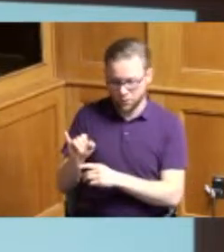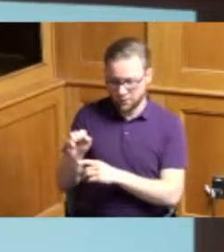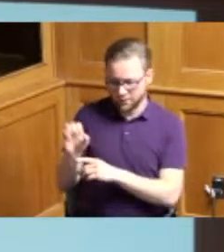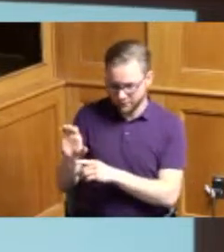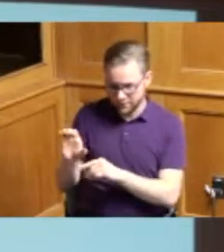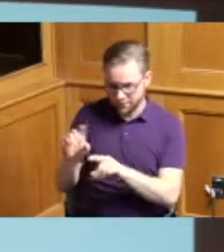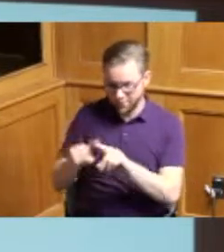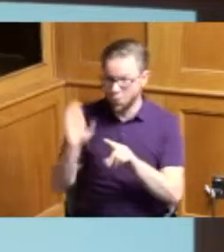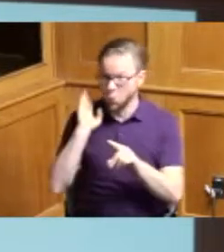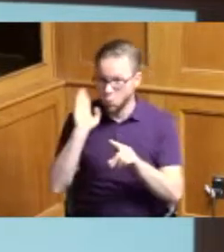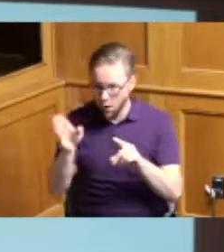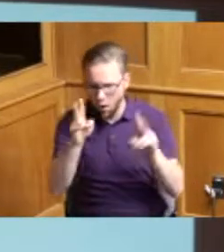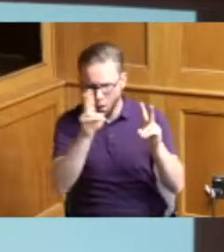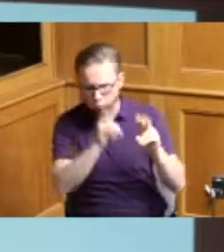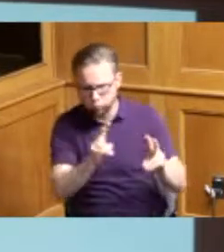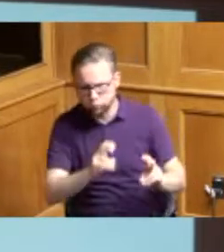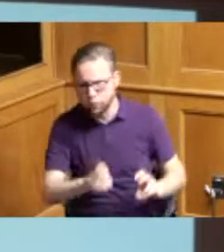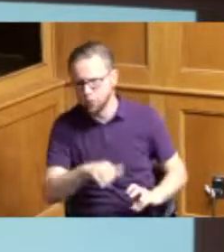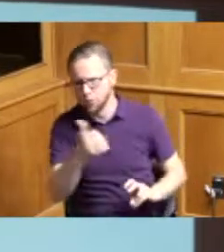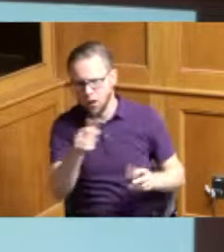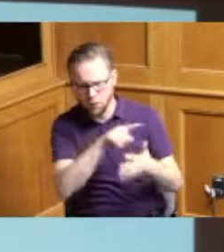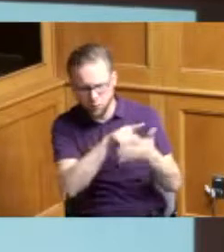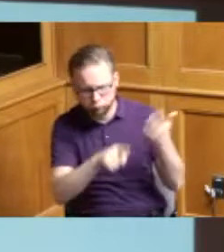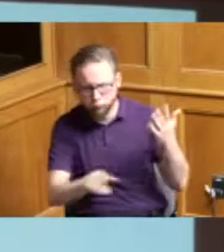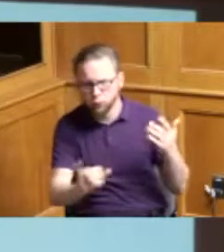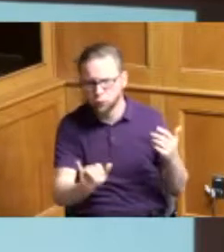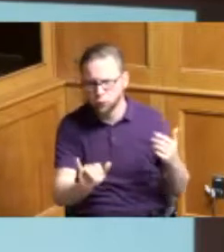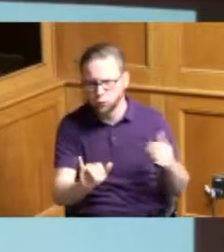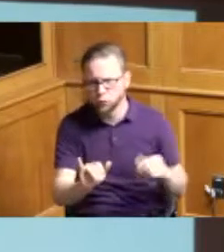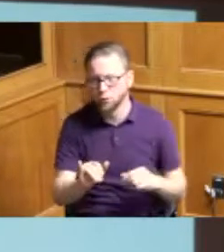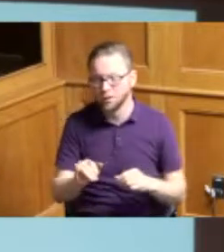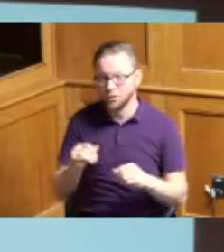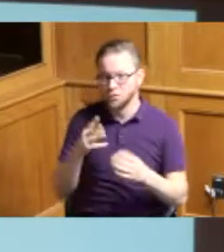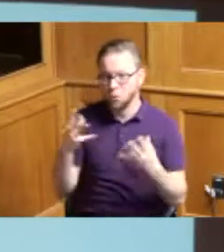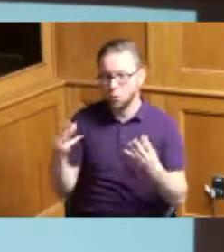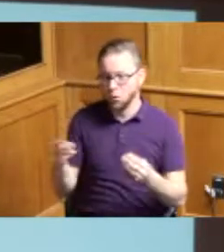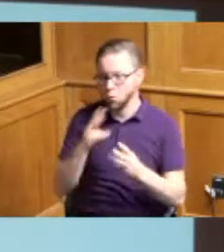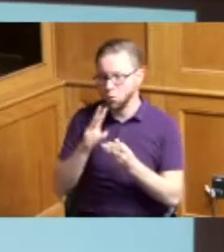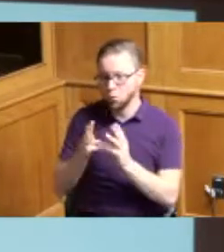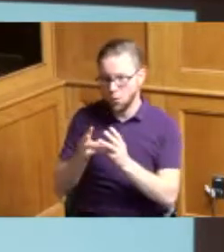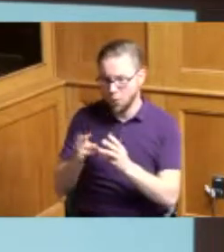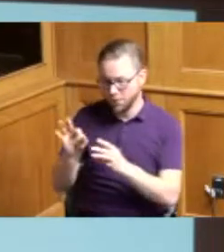just the impact of the wet weather fee kind of isolating that alone and then we'll be